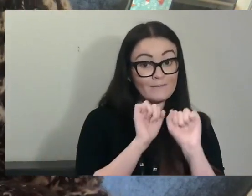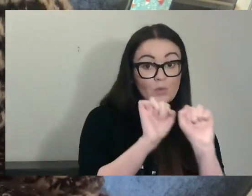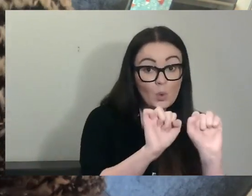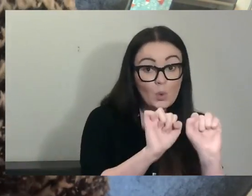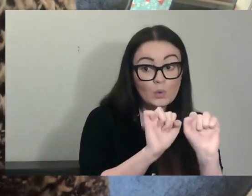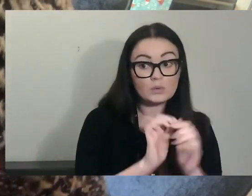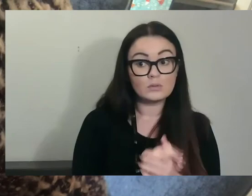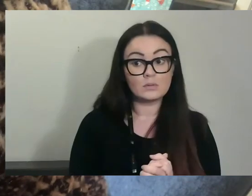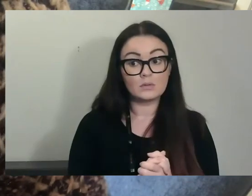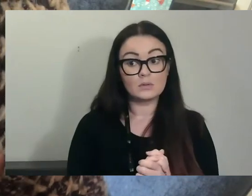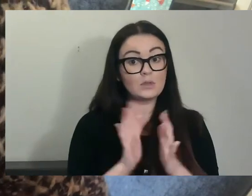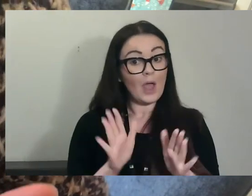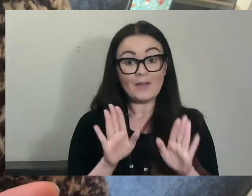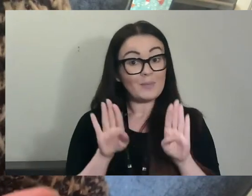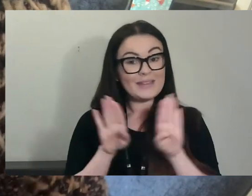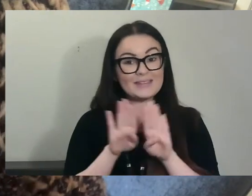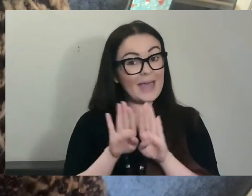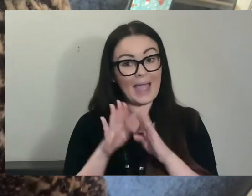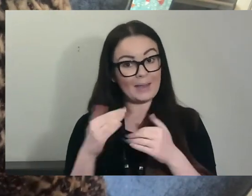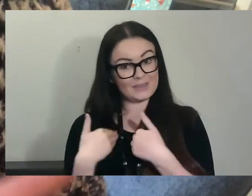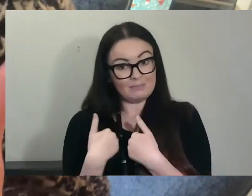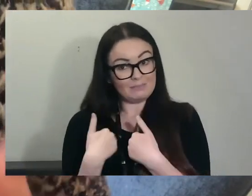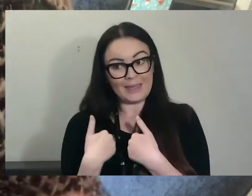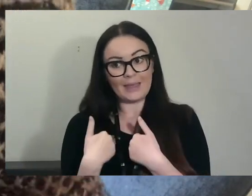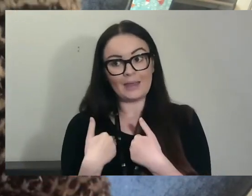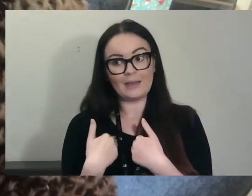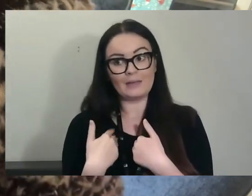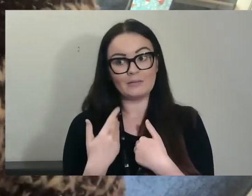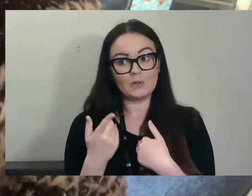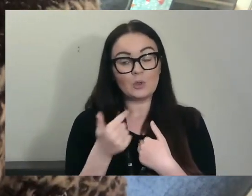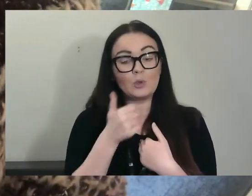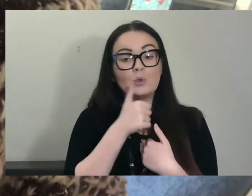your own. You don't have to use the same objects as me this is just to give you ideas so it's